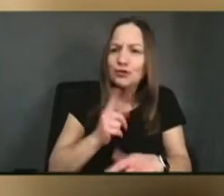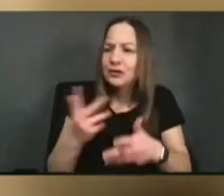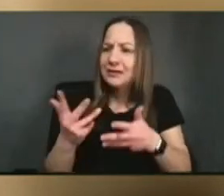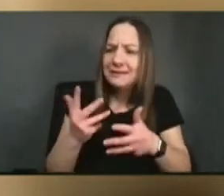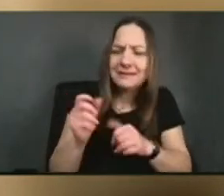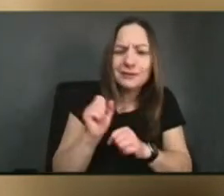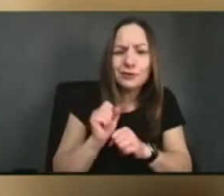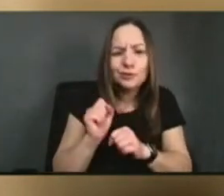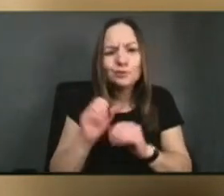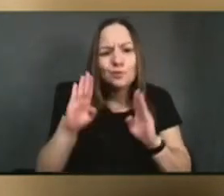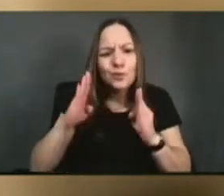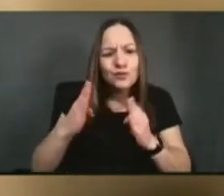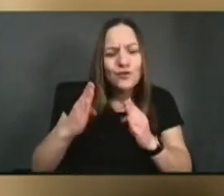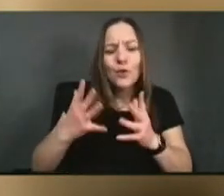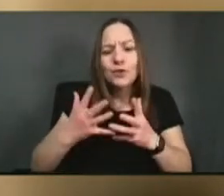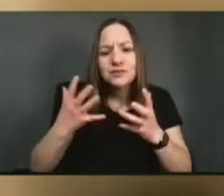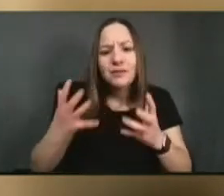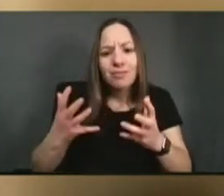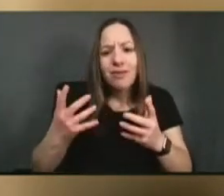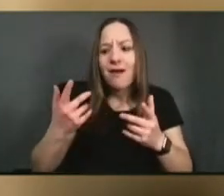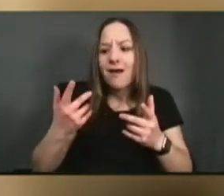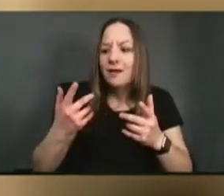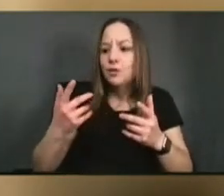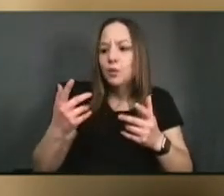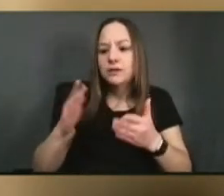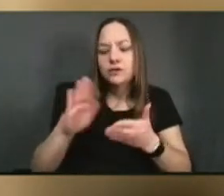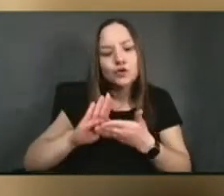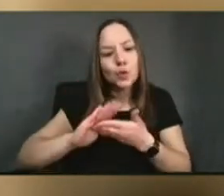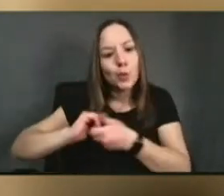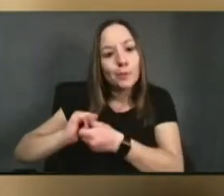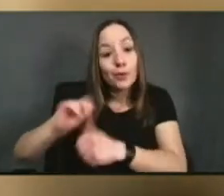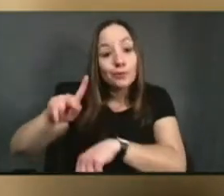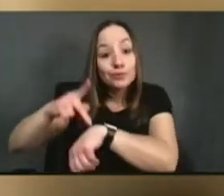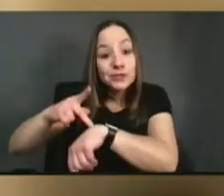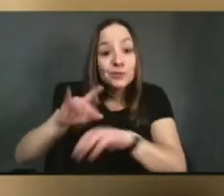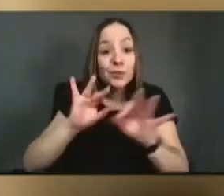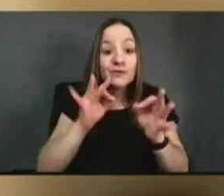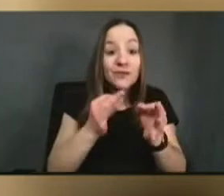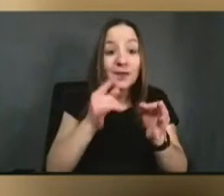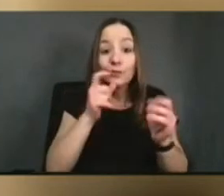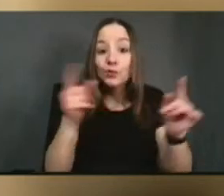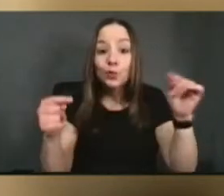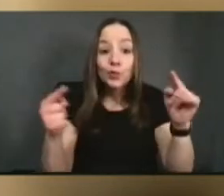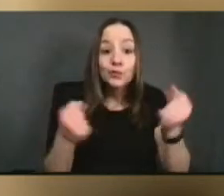especially hard with our school partners just like to thank the